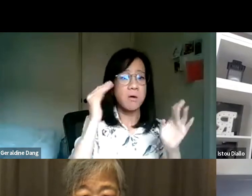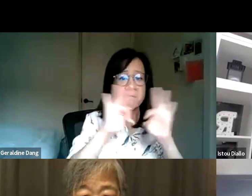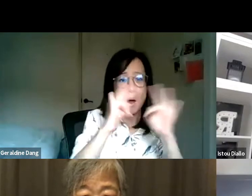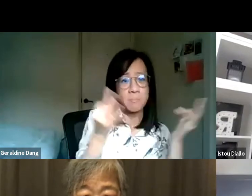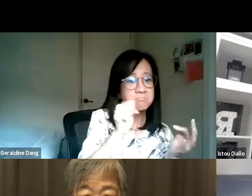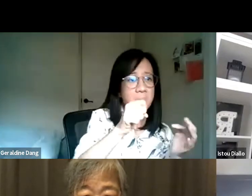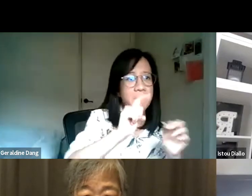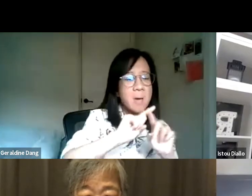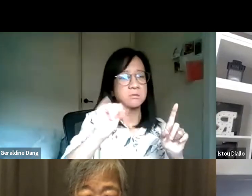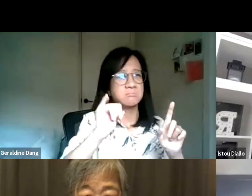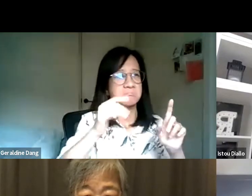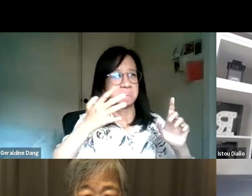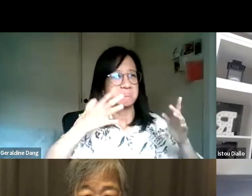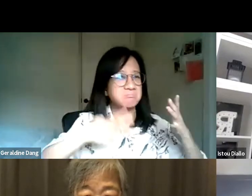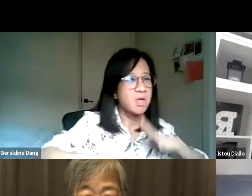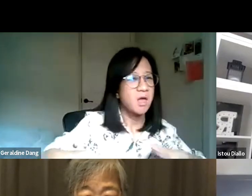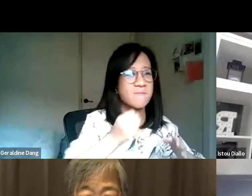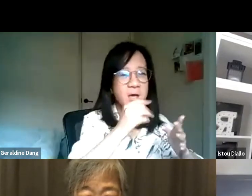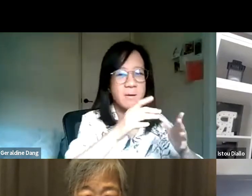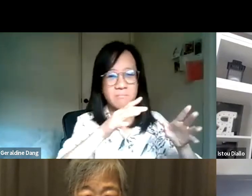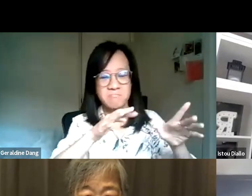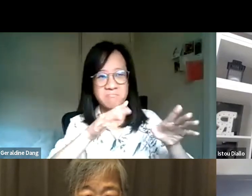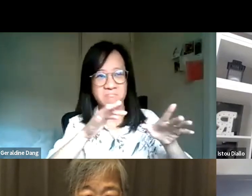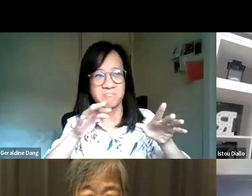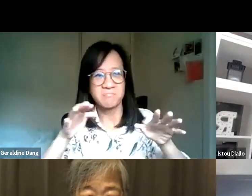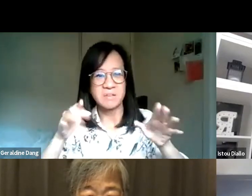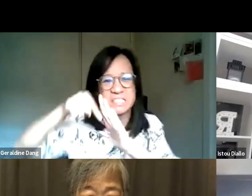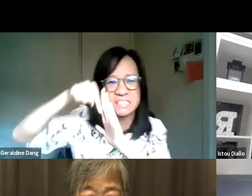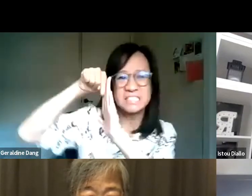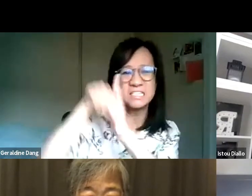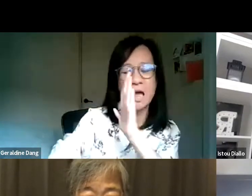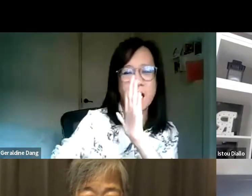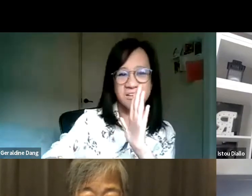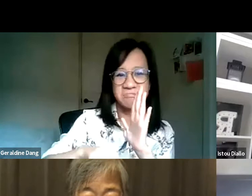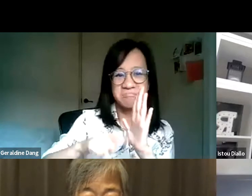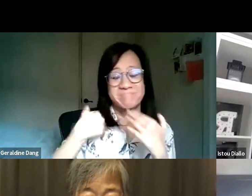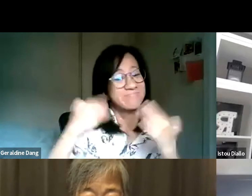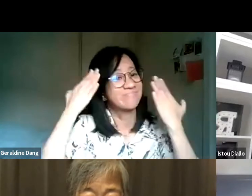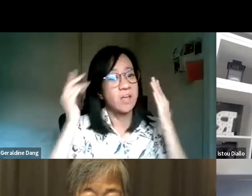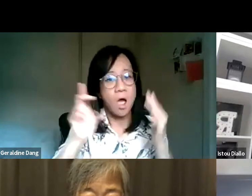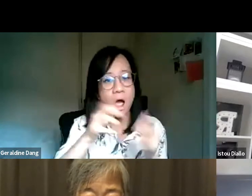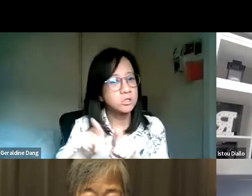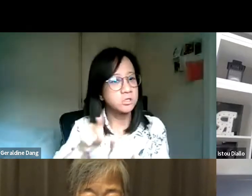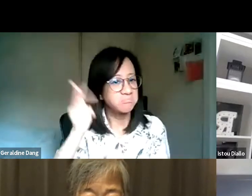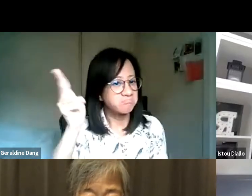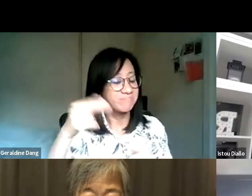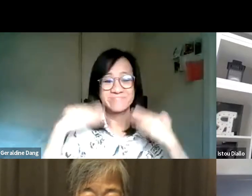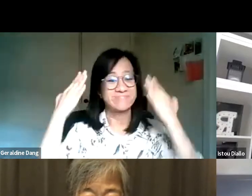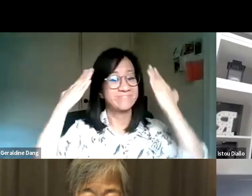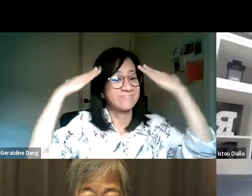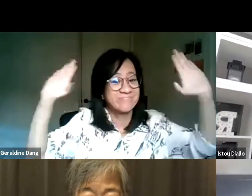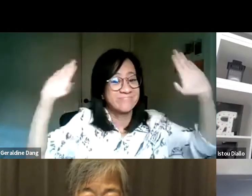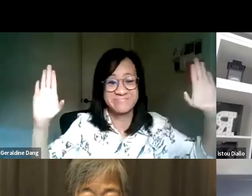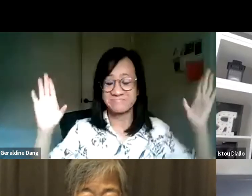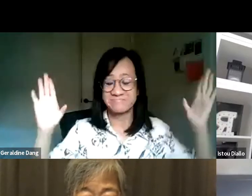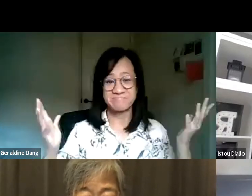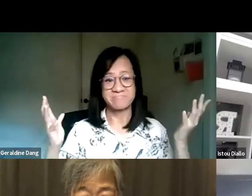I mean, my family is Asian, but we never really talked in depth about that so I don't know